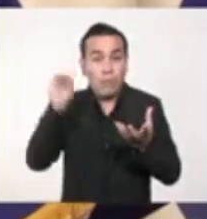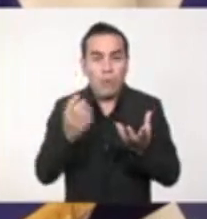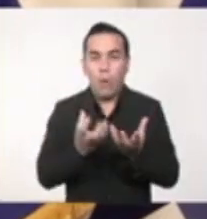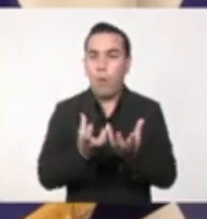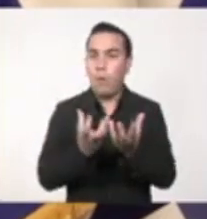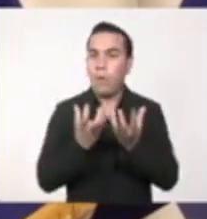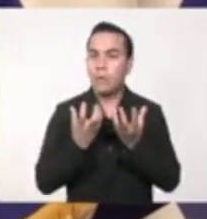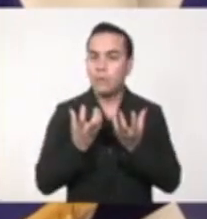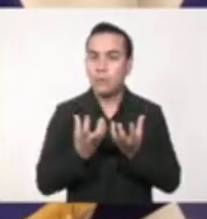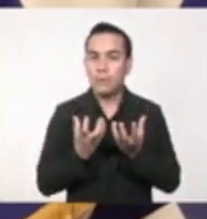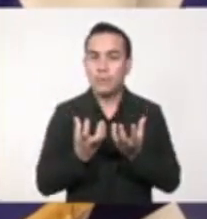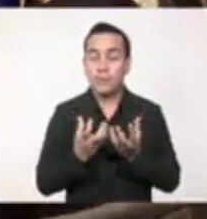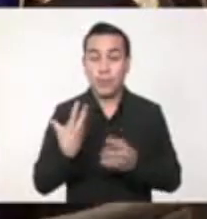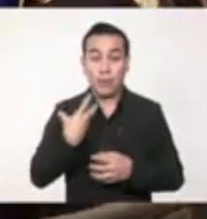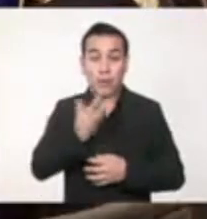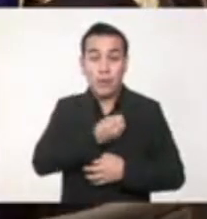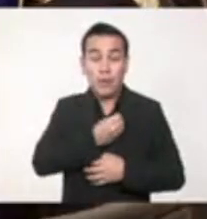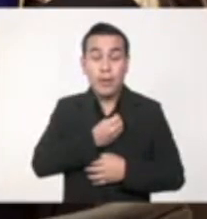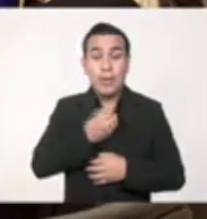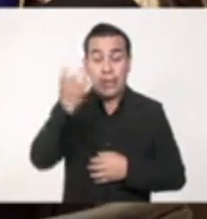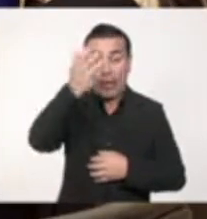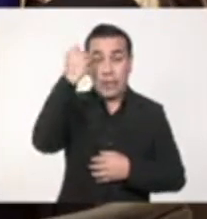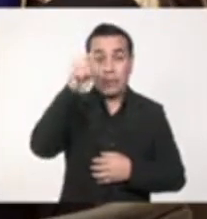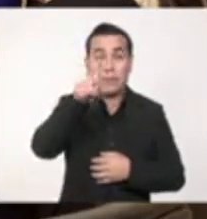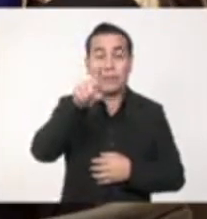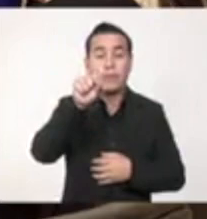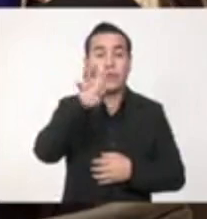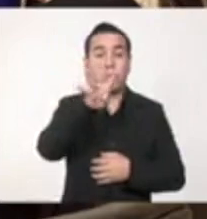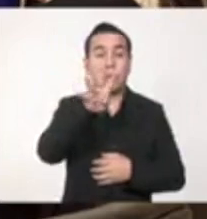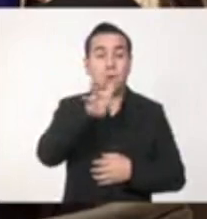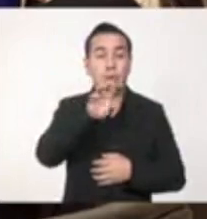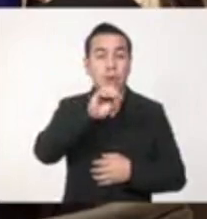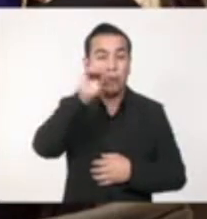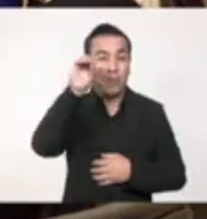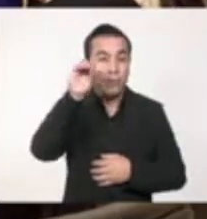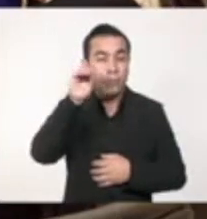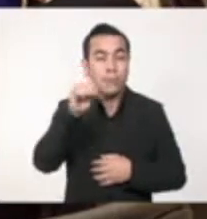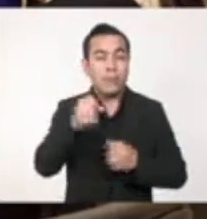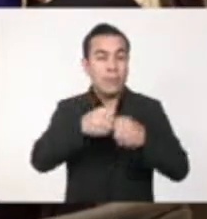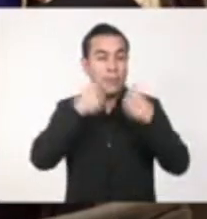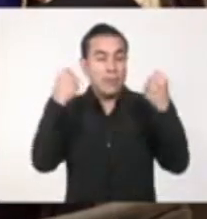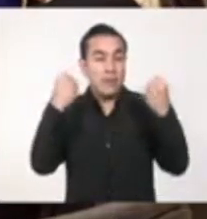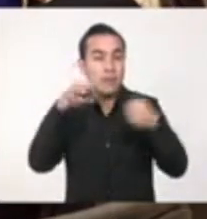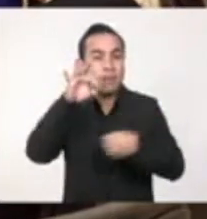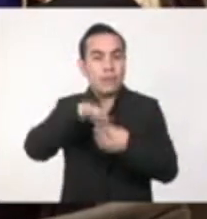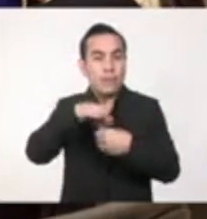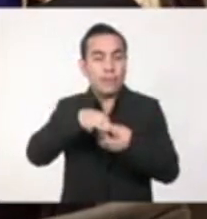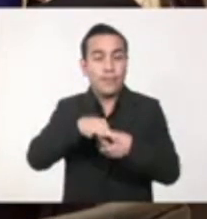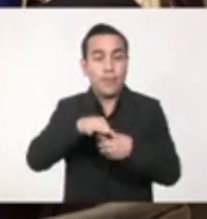We won with one point four million votes in the dos mil diecinueve, pero ganamos con uno punto nueve